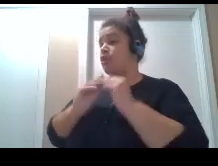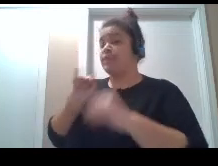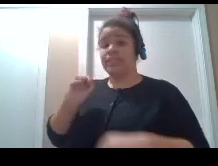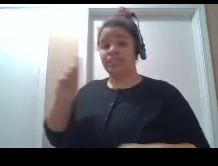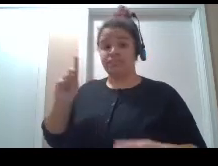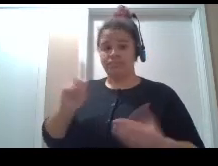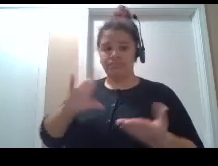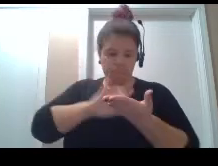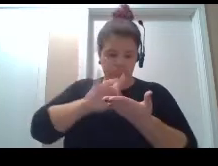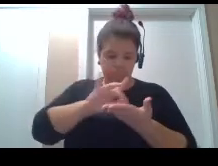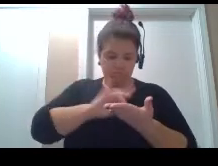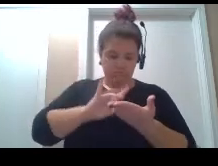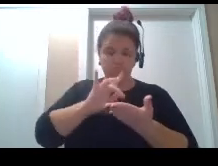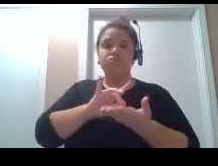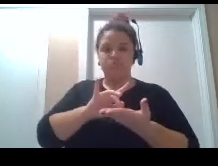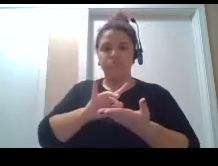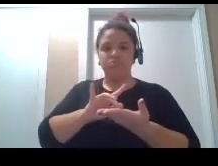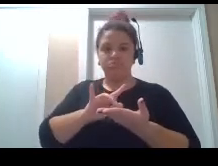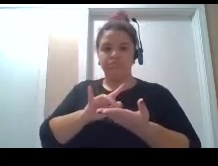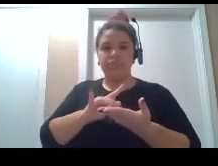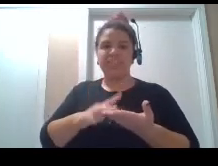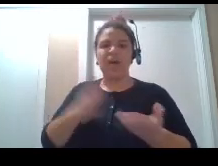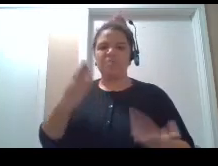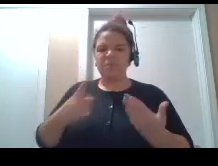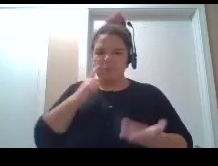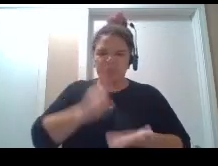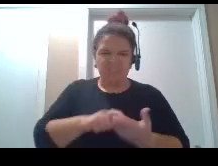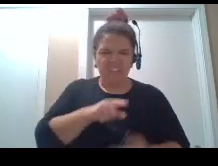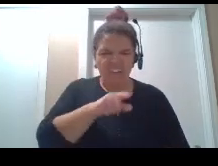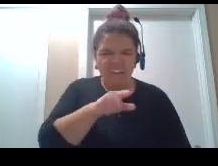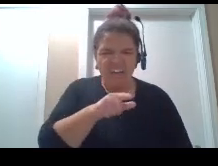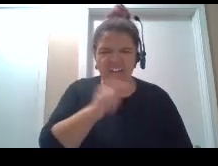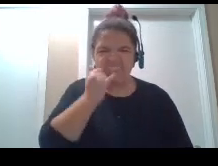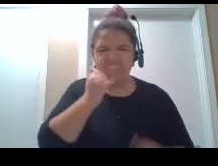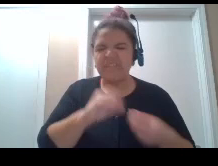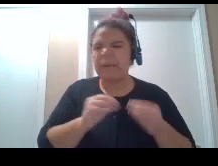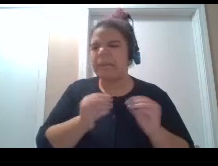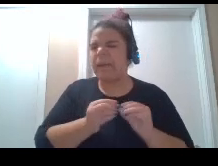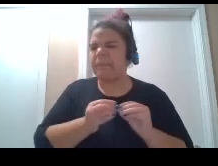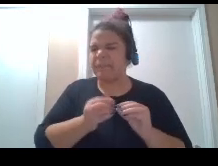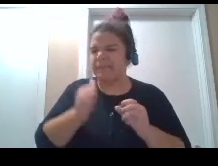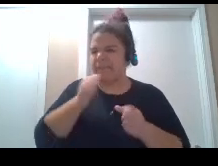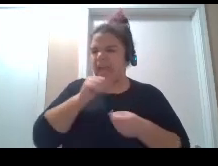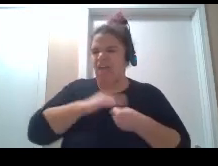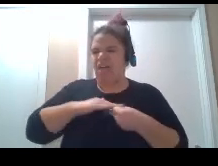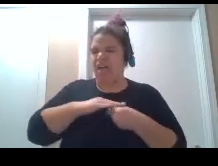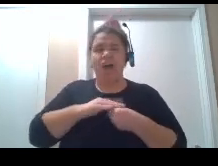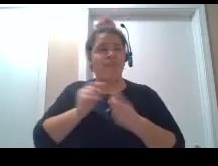the number on your invitation may not be local to you. If it is not, select Local numbers